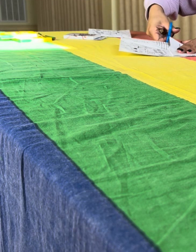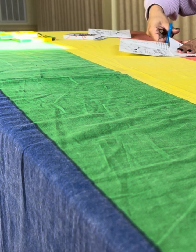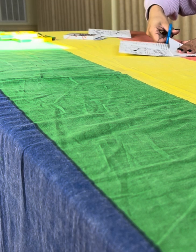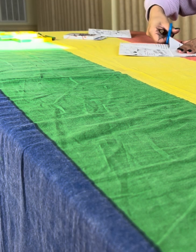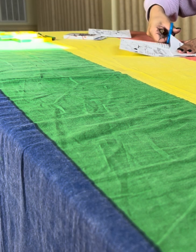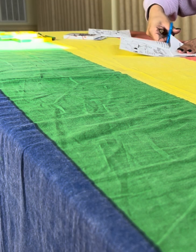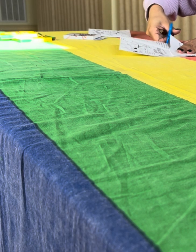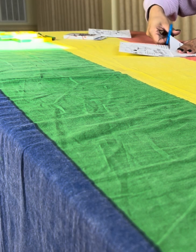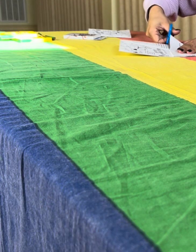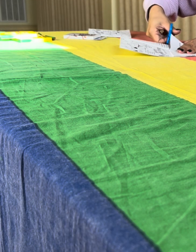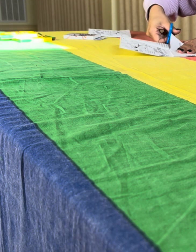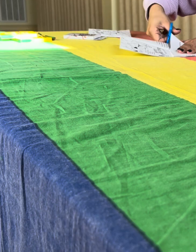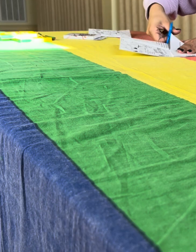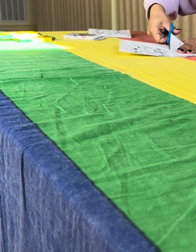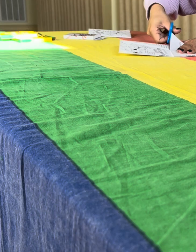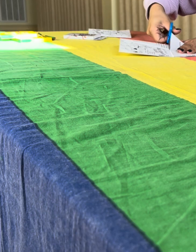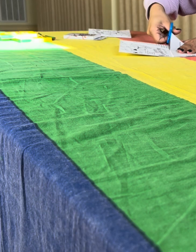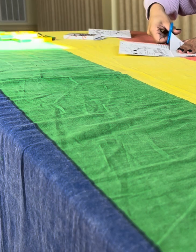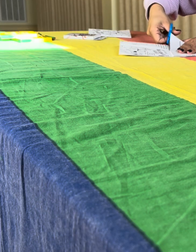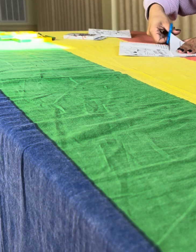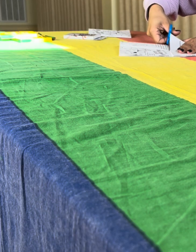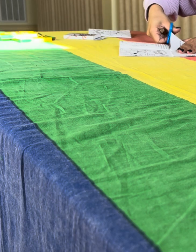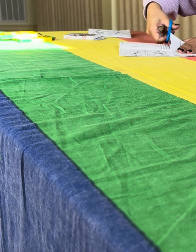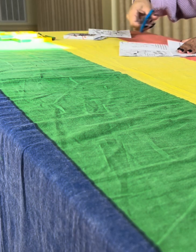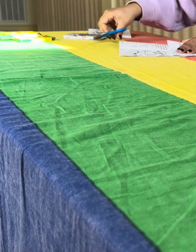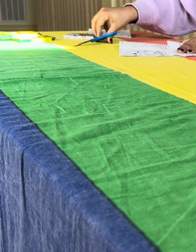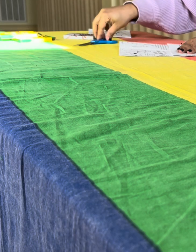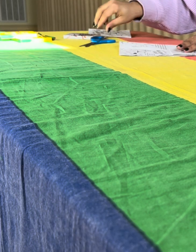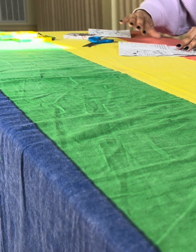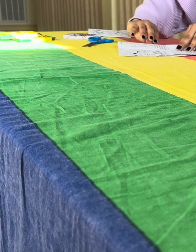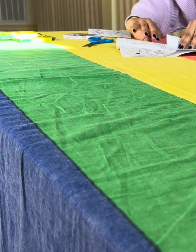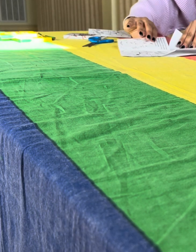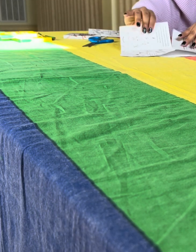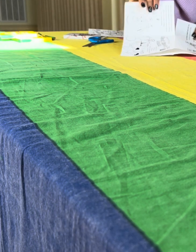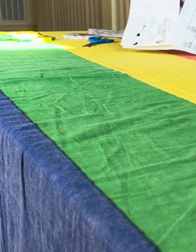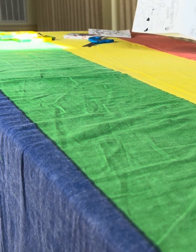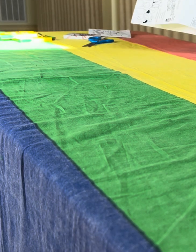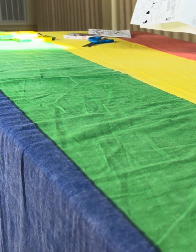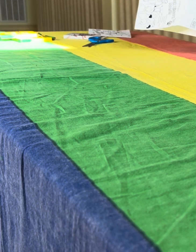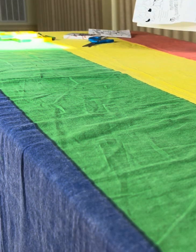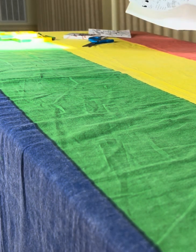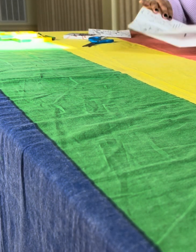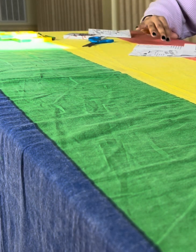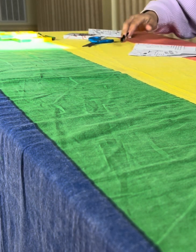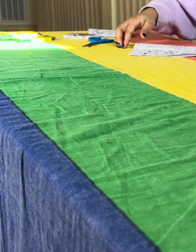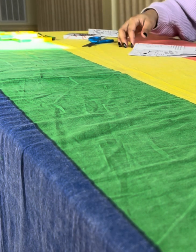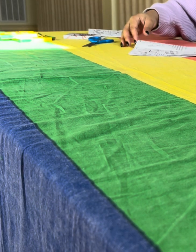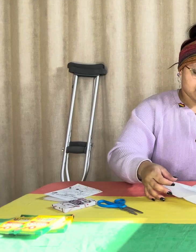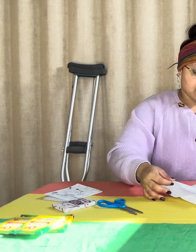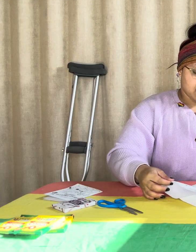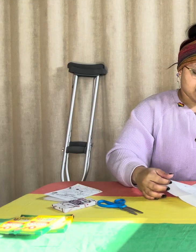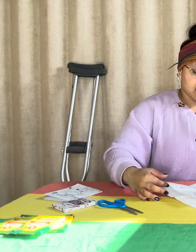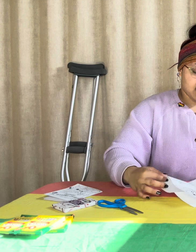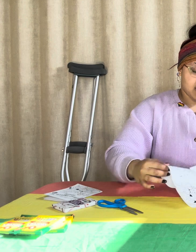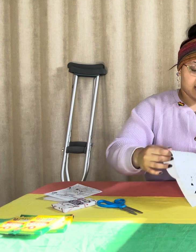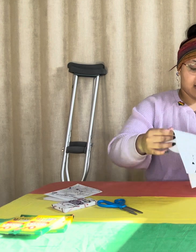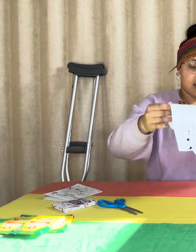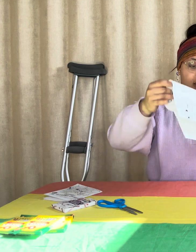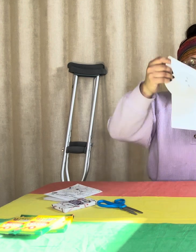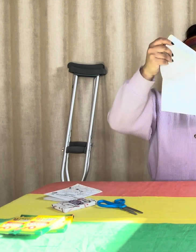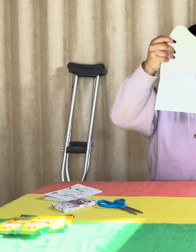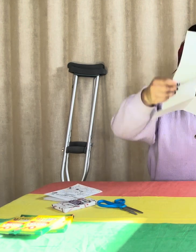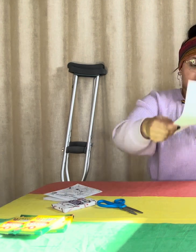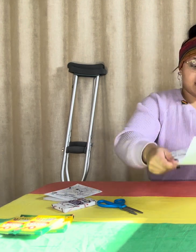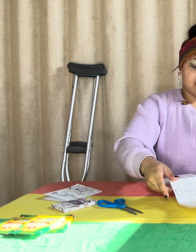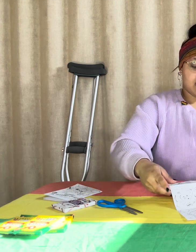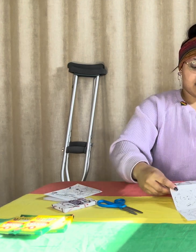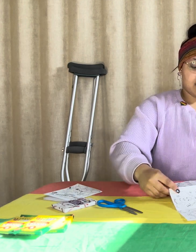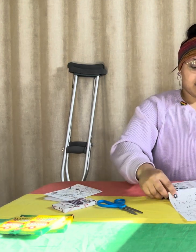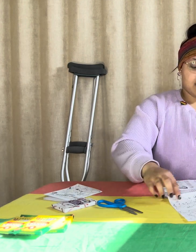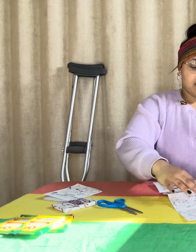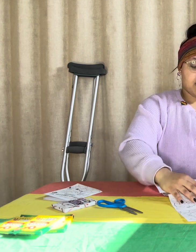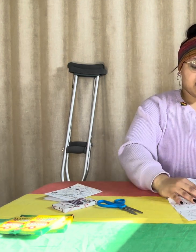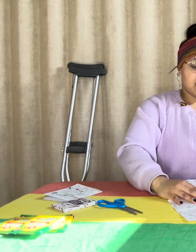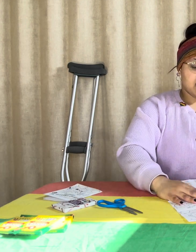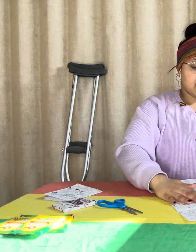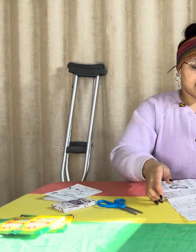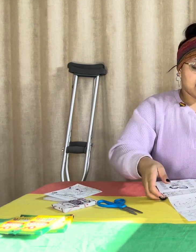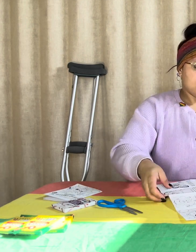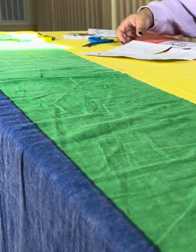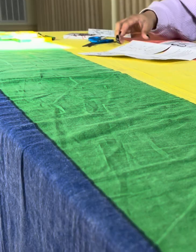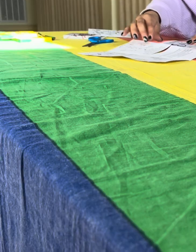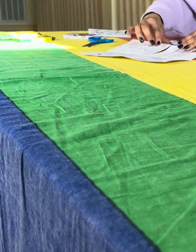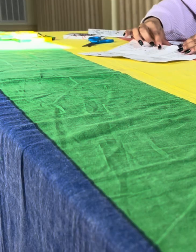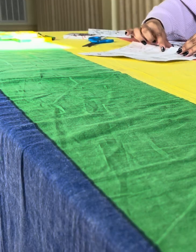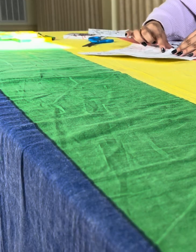can. So you have that. Right? And then you're going to put it out flat like this. You're